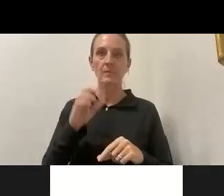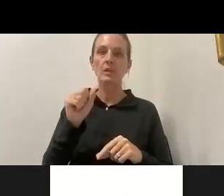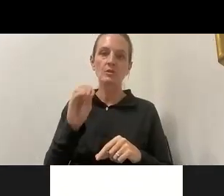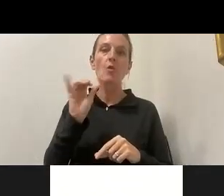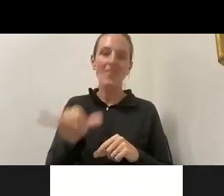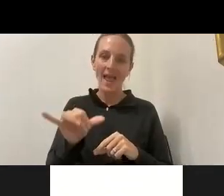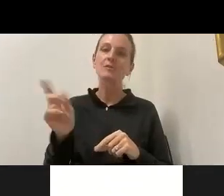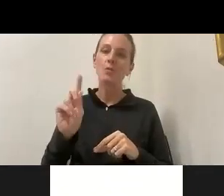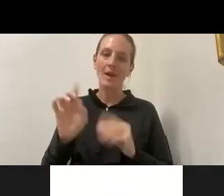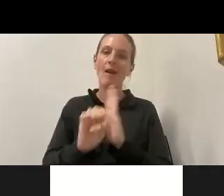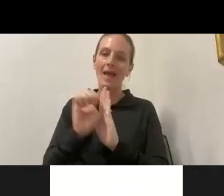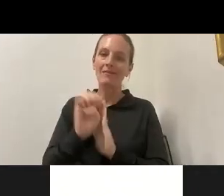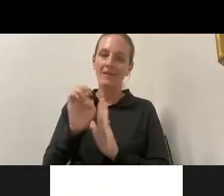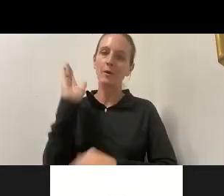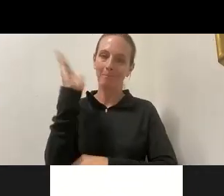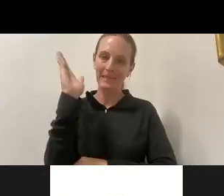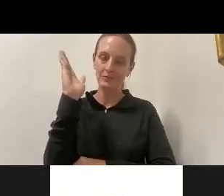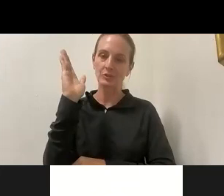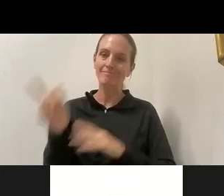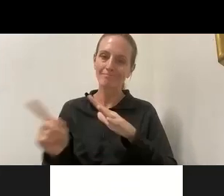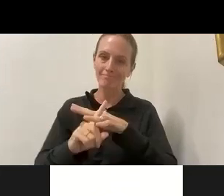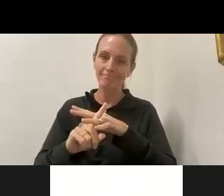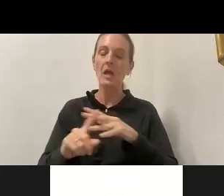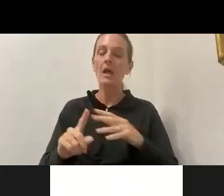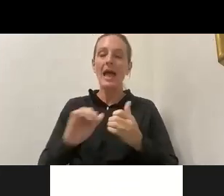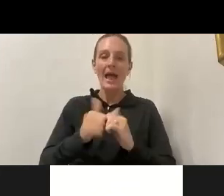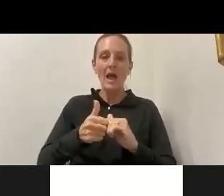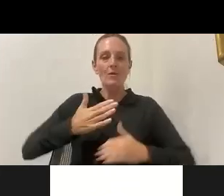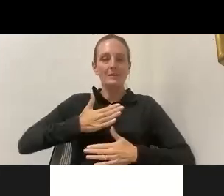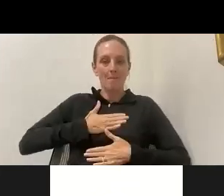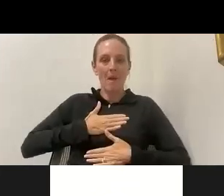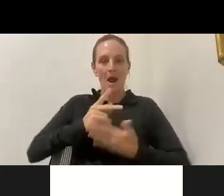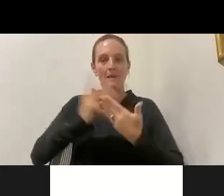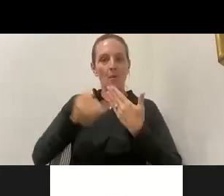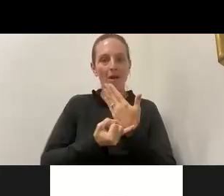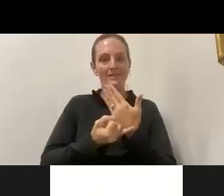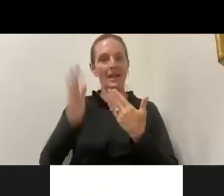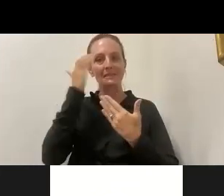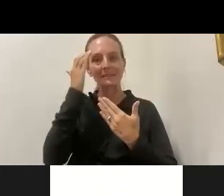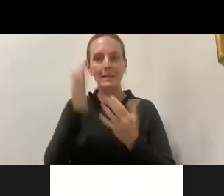How does my project seem really important and how is it going to seem important to the funder? And